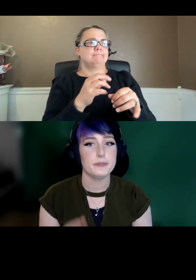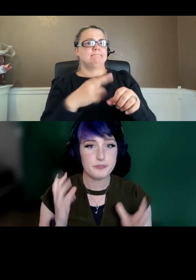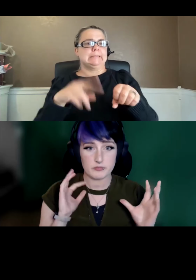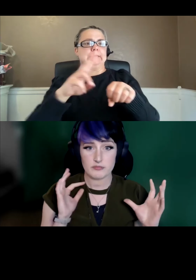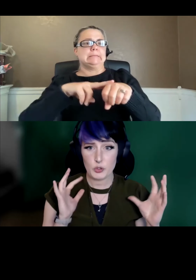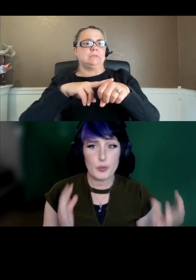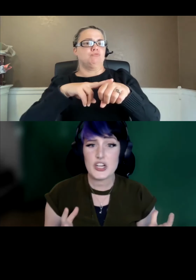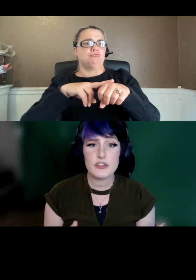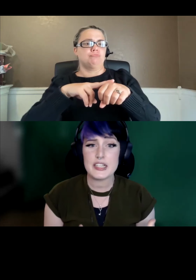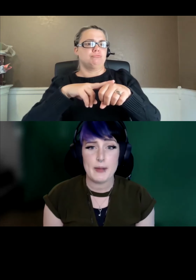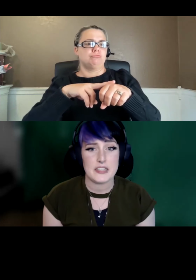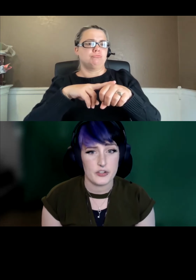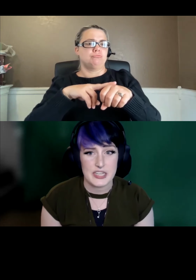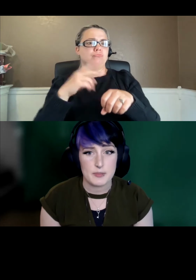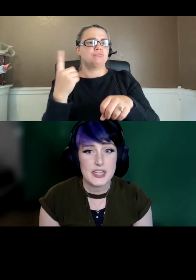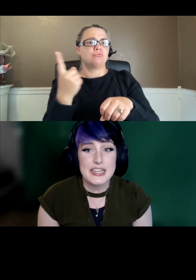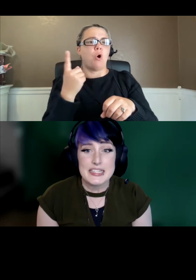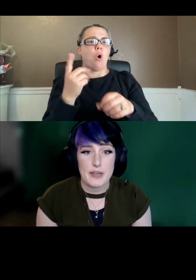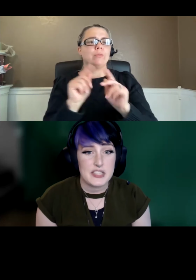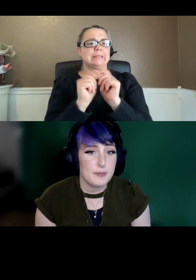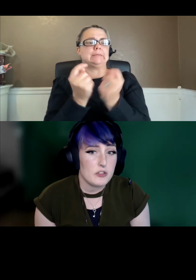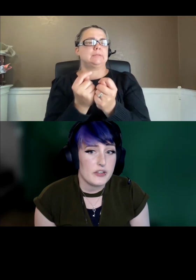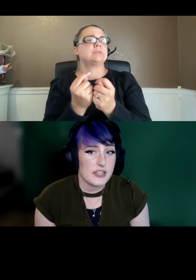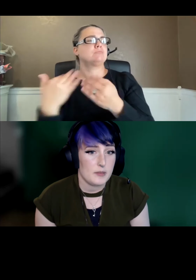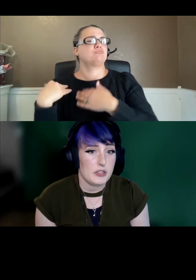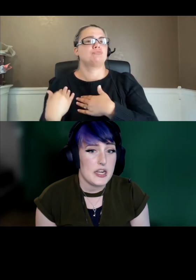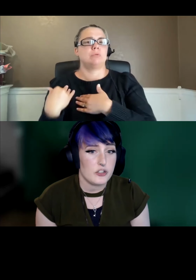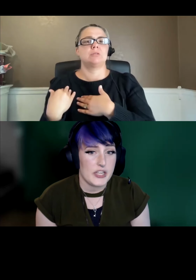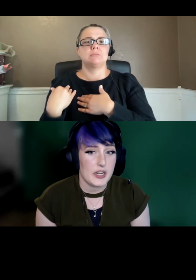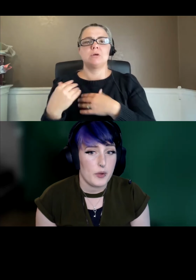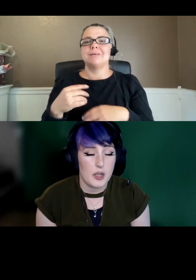in. We should never expect other teams to have the same level of accessibility understanding when it